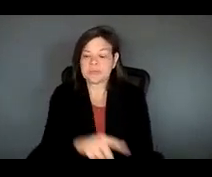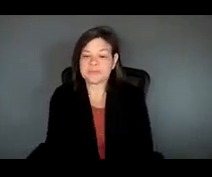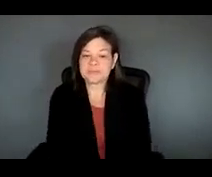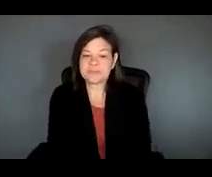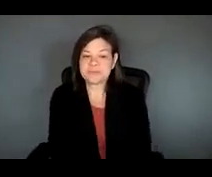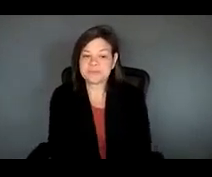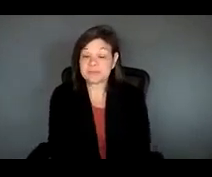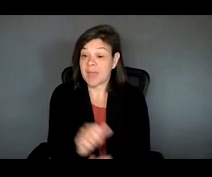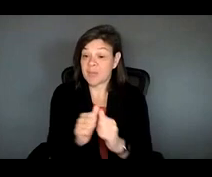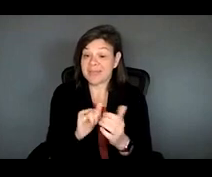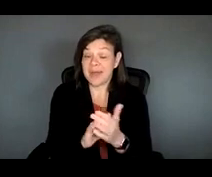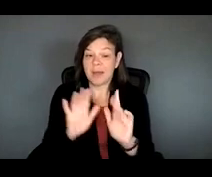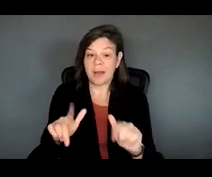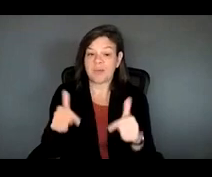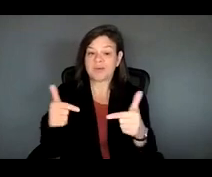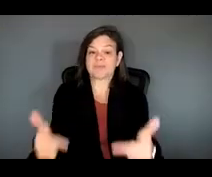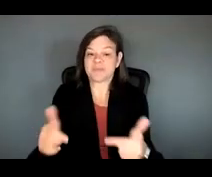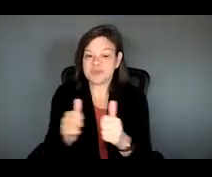With that, I will hand it over to the webinar presenter.